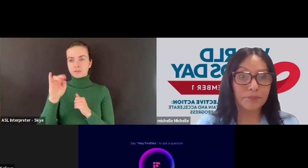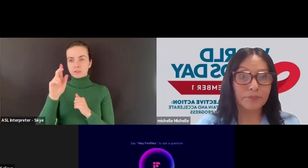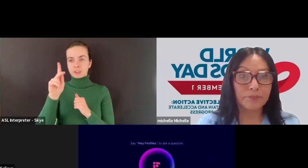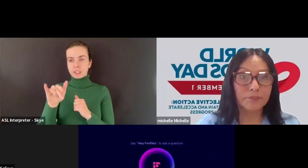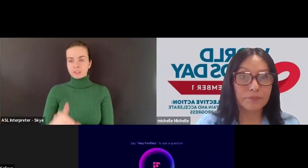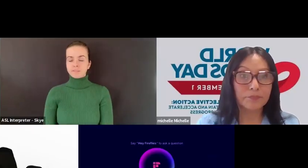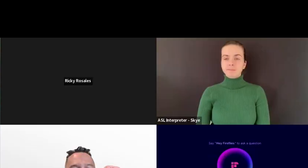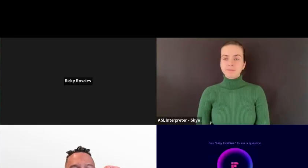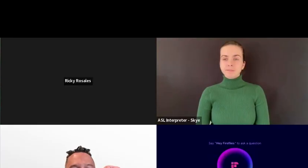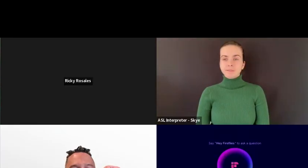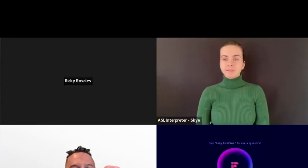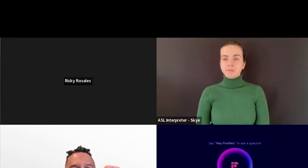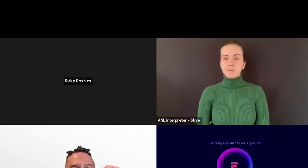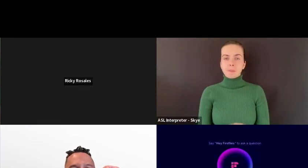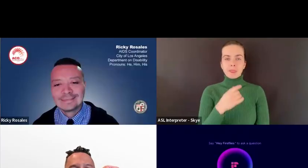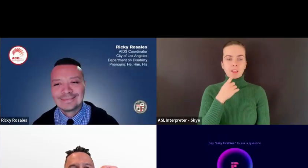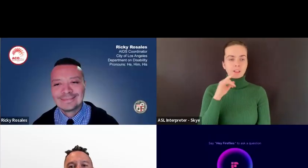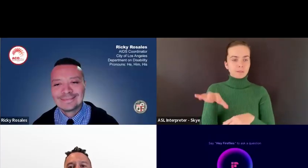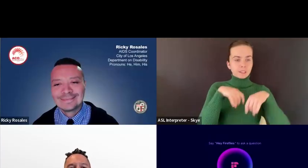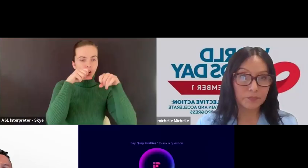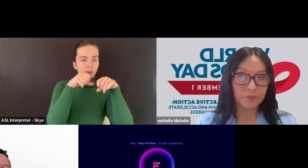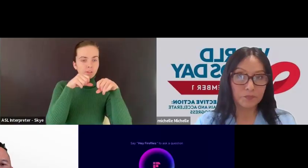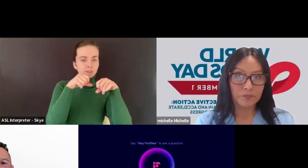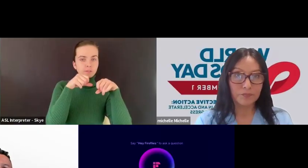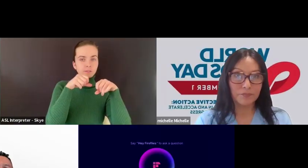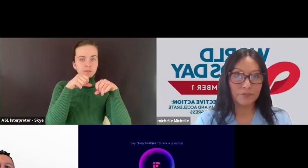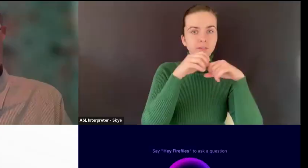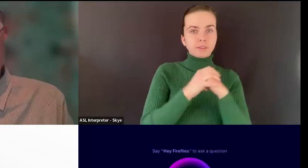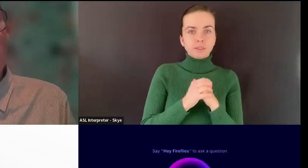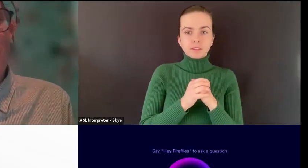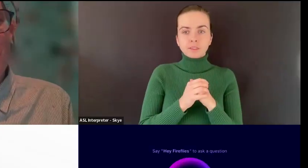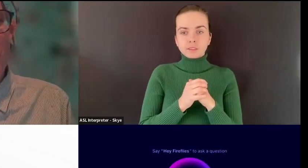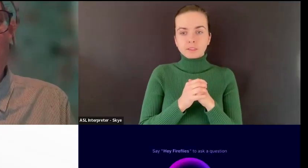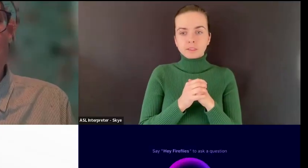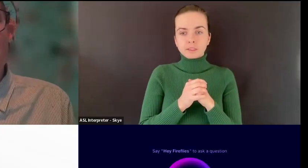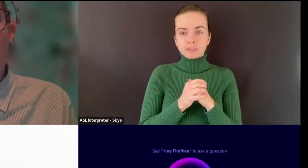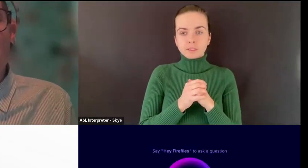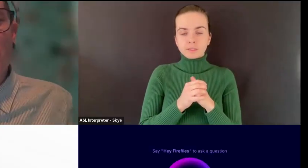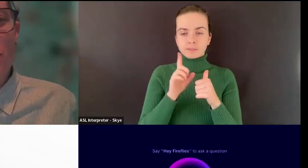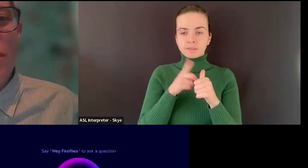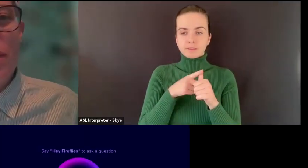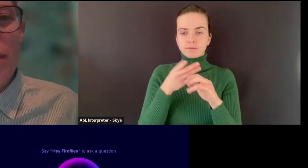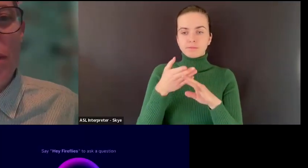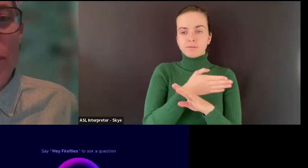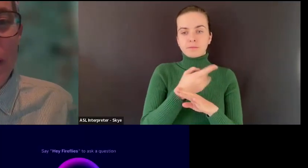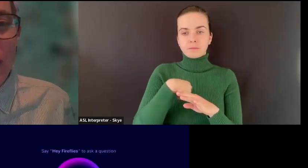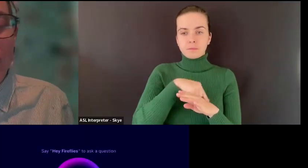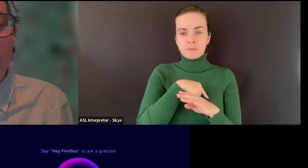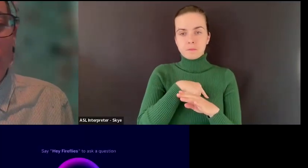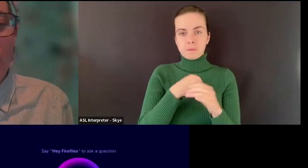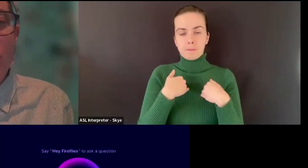Dahlia Ferlito: I will take it real quick, actually. First, before we go into the Q&A,